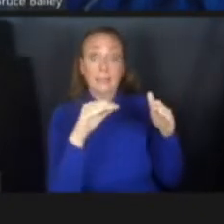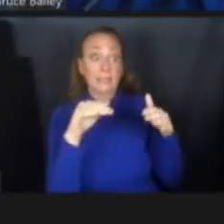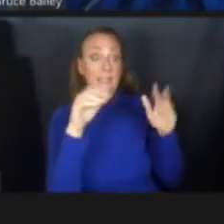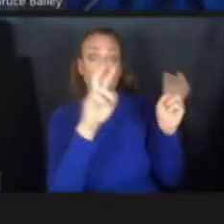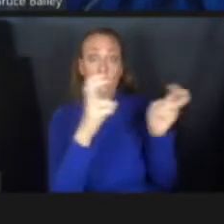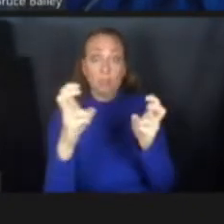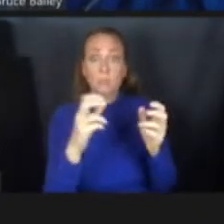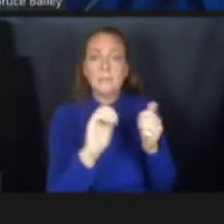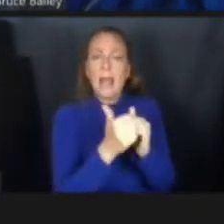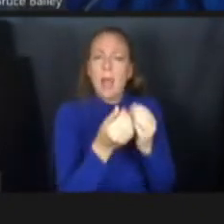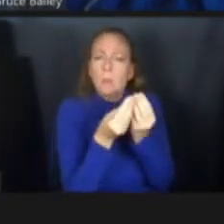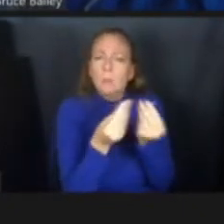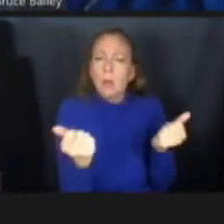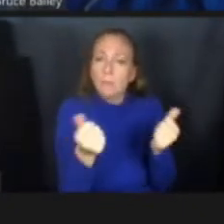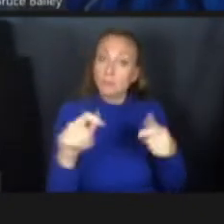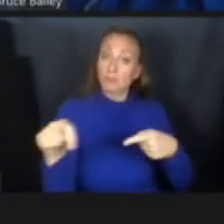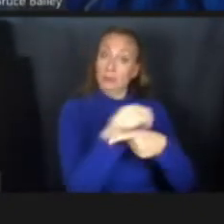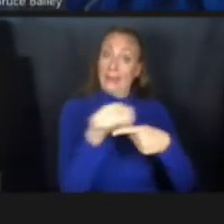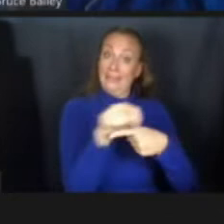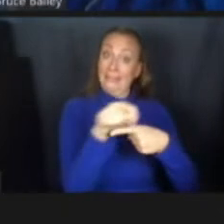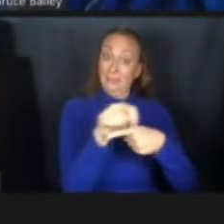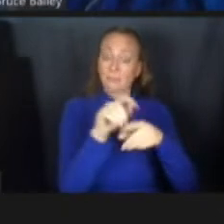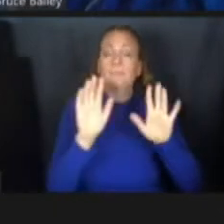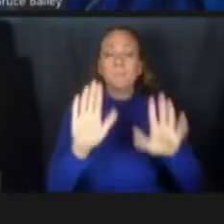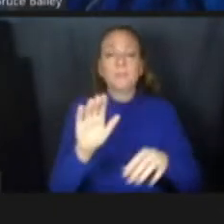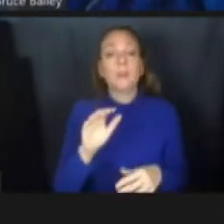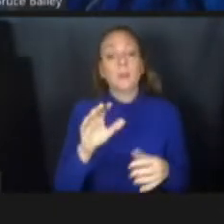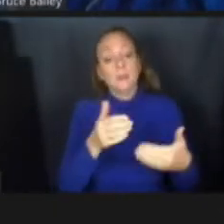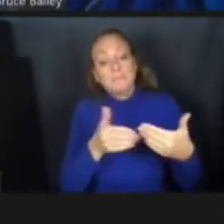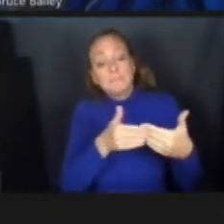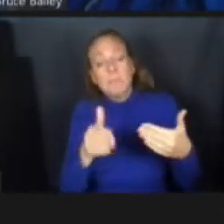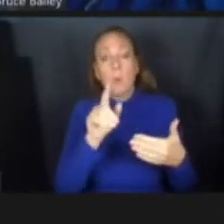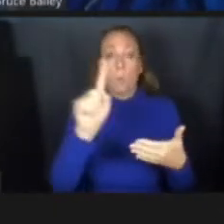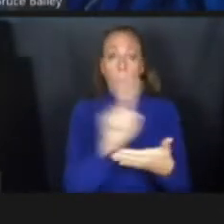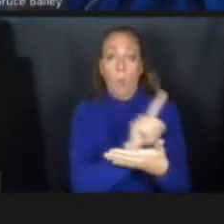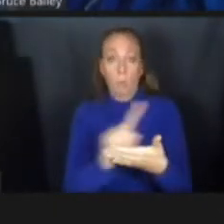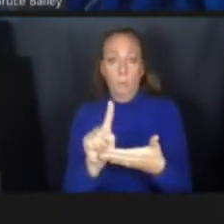Within a week or so, the limitation of how many participants